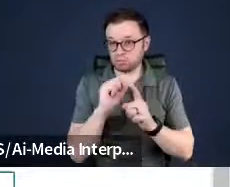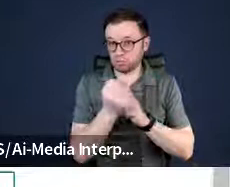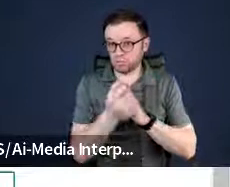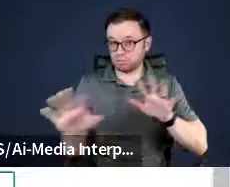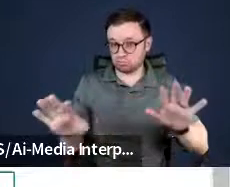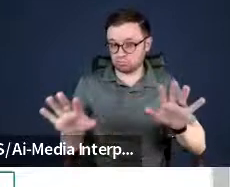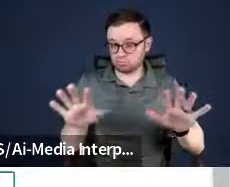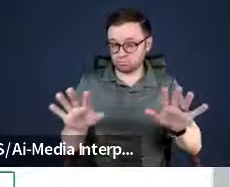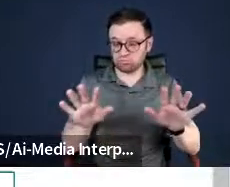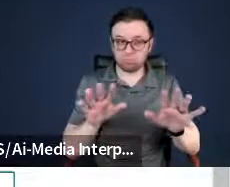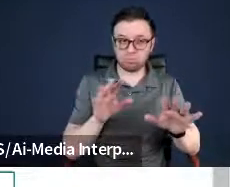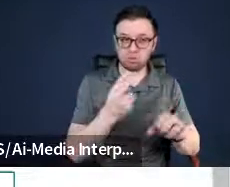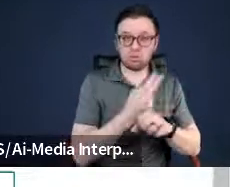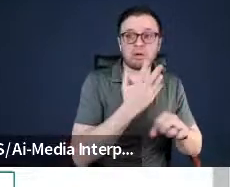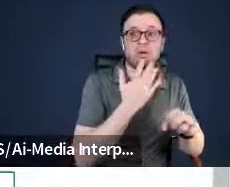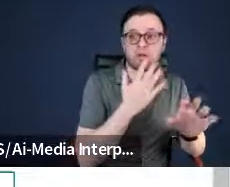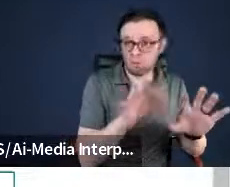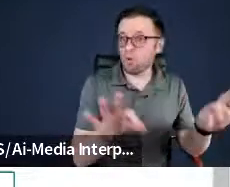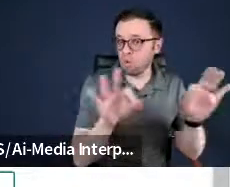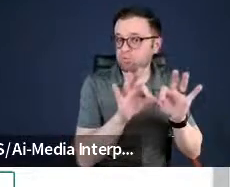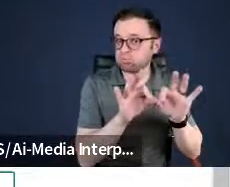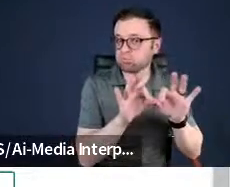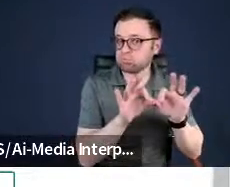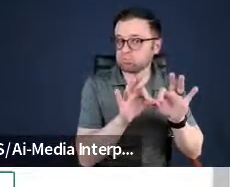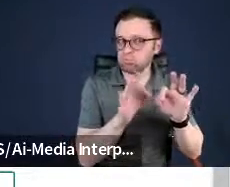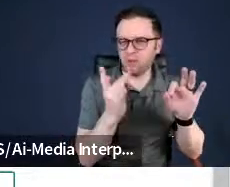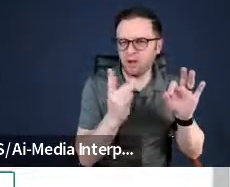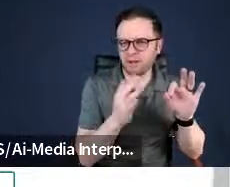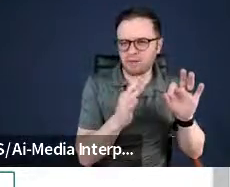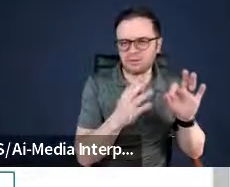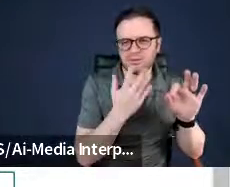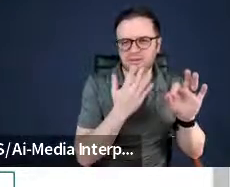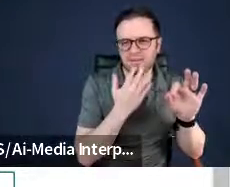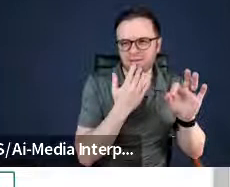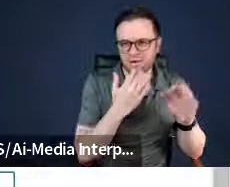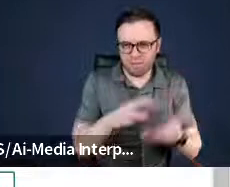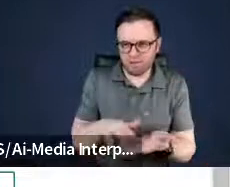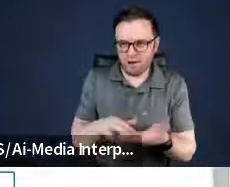of a screen reader is inaccessible.